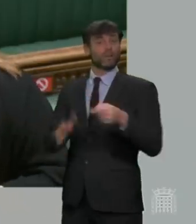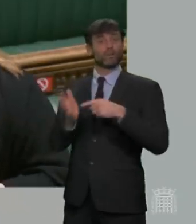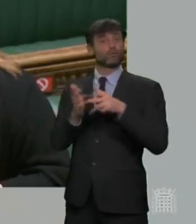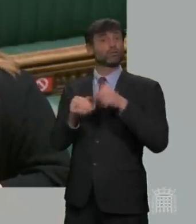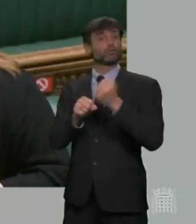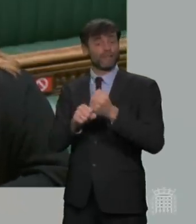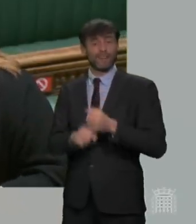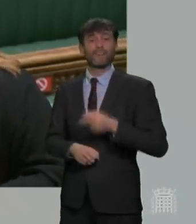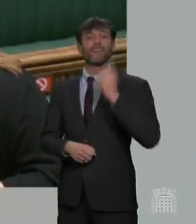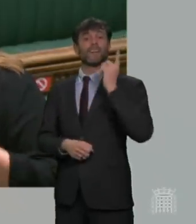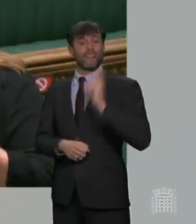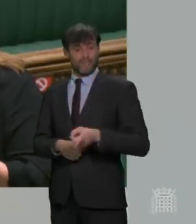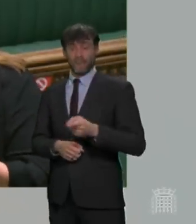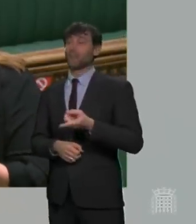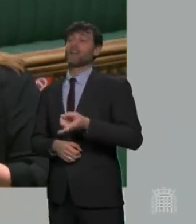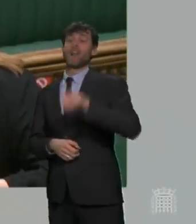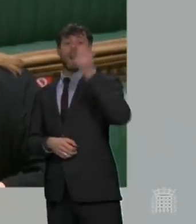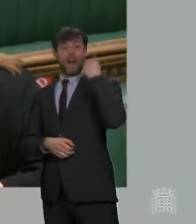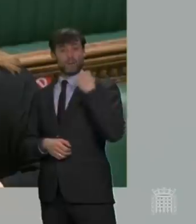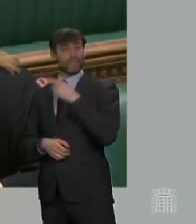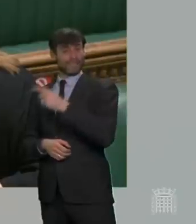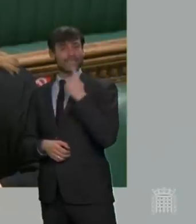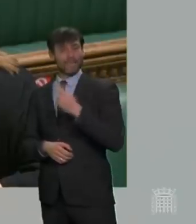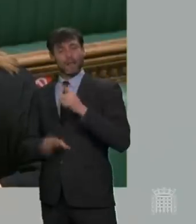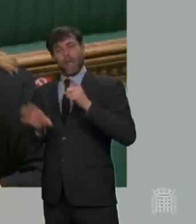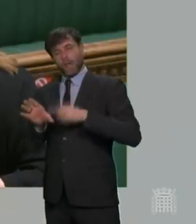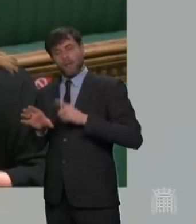benefit from Brexit. The Government have saddled a generation with tuition fee debt, and are now